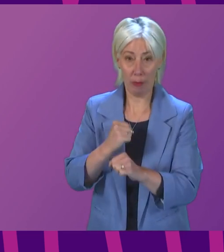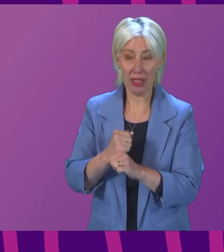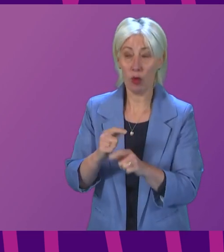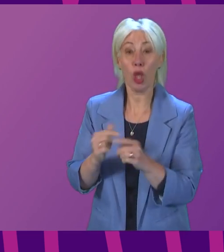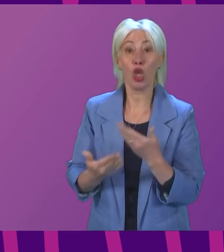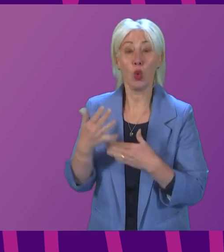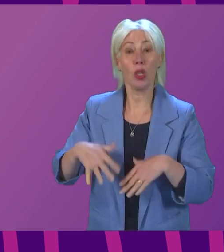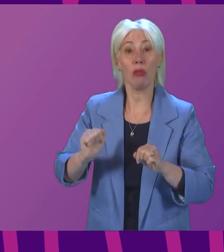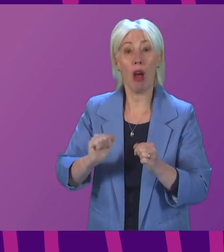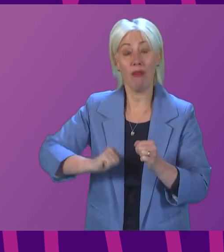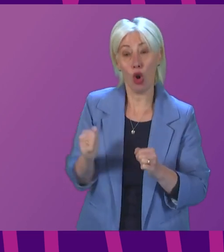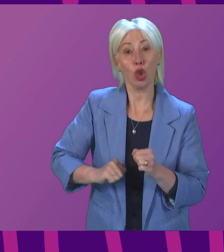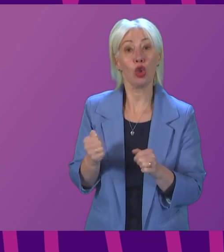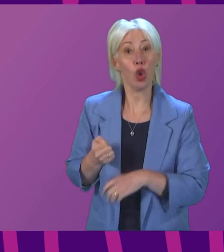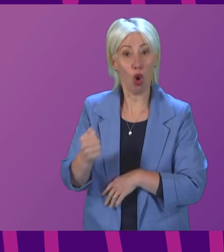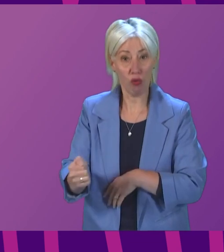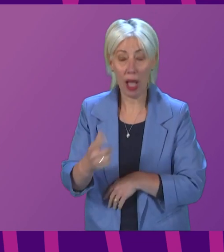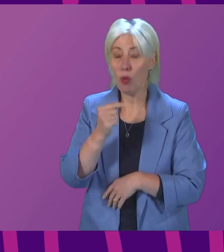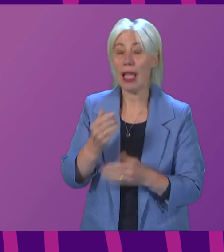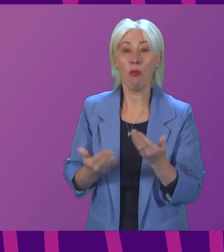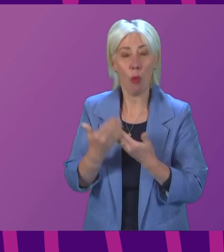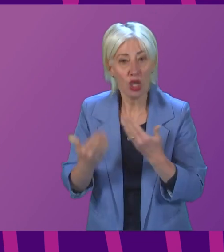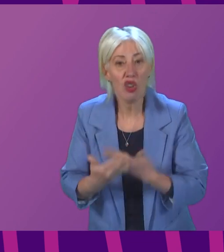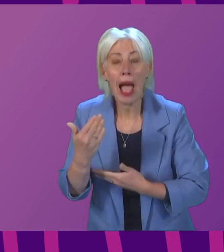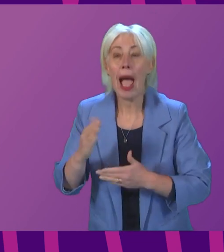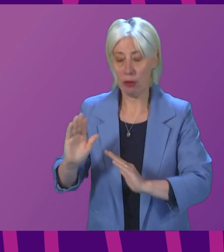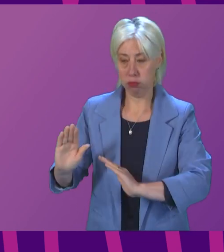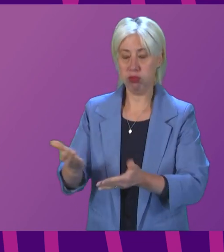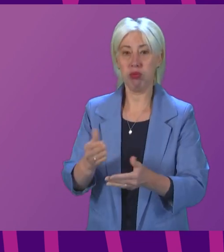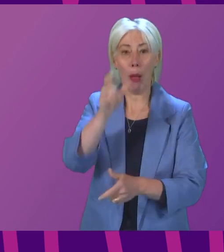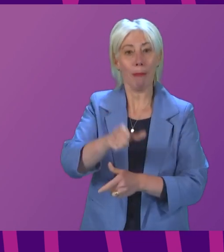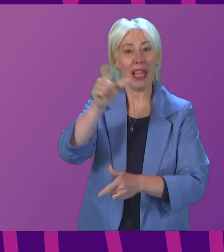It provides an opportunity to modernise and deliver passenger services that are efficient,